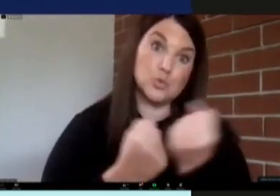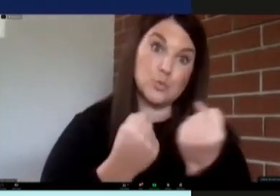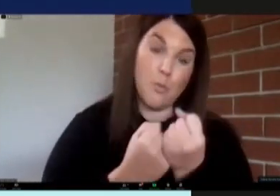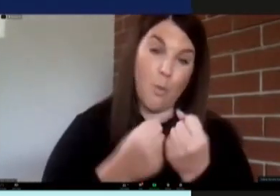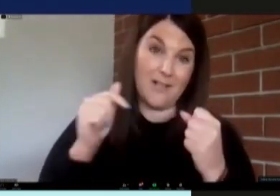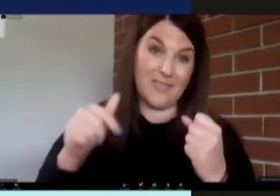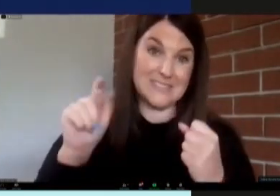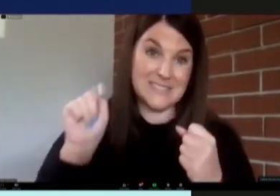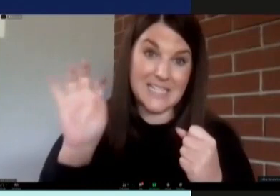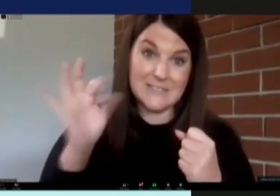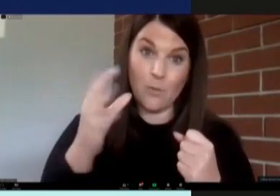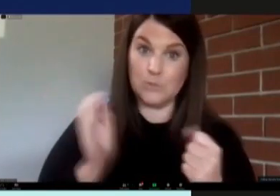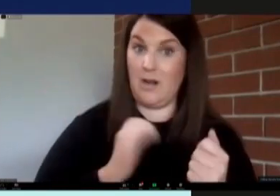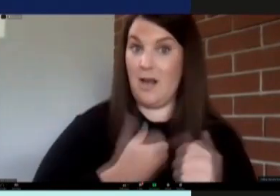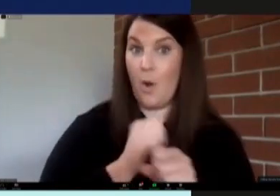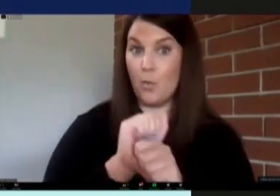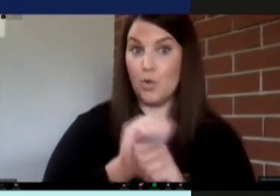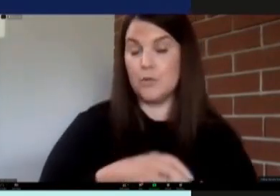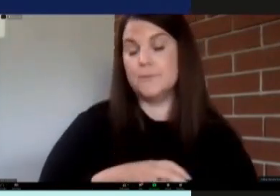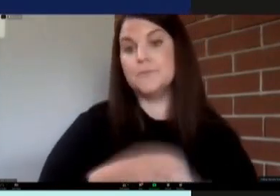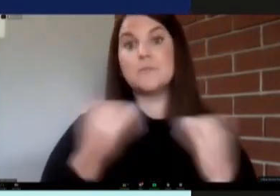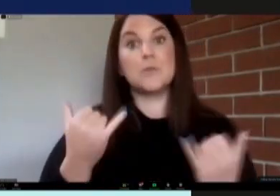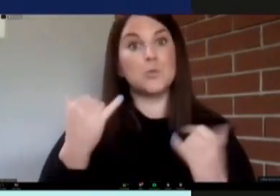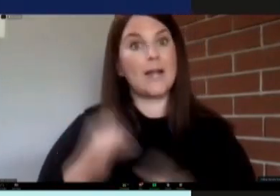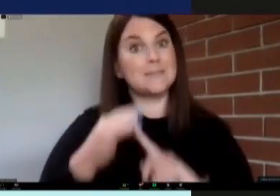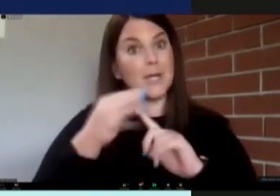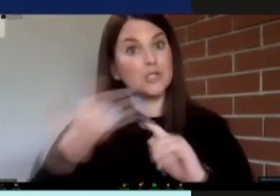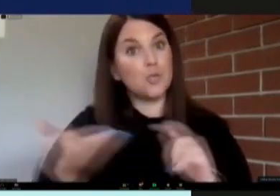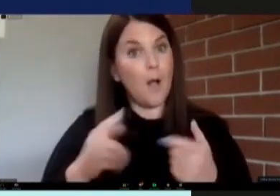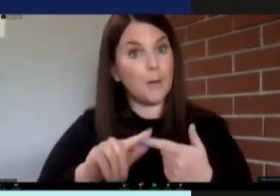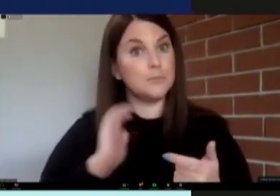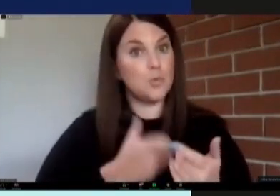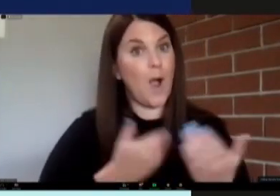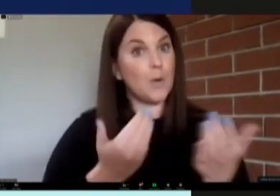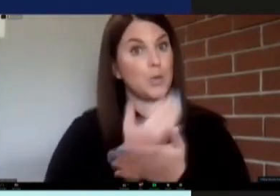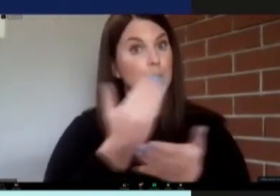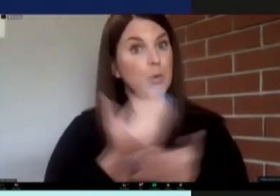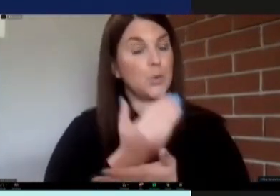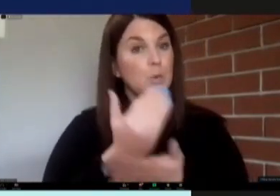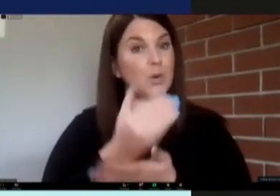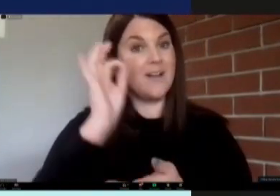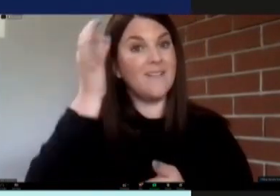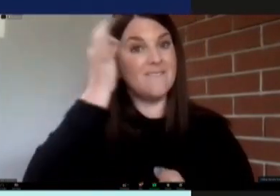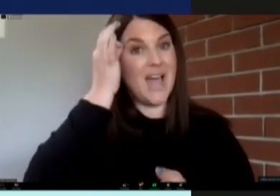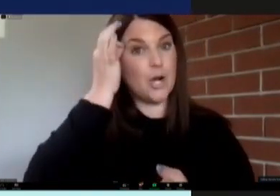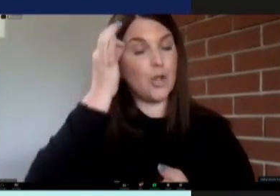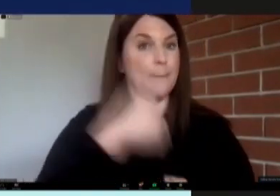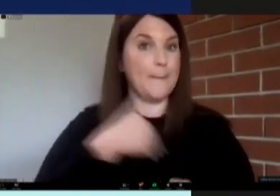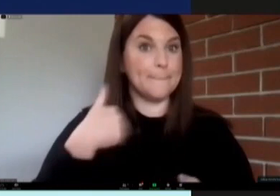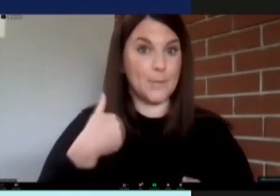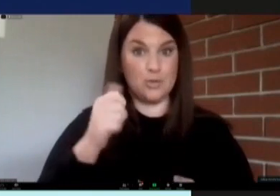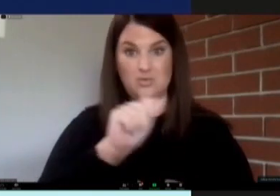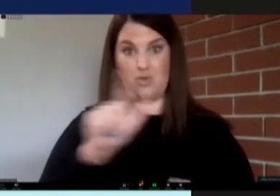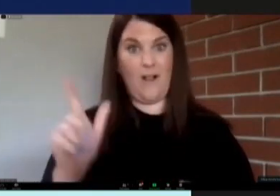And also, today, a very special welcome to our new federal ex officio members. All of them officially on boarded now.